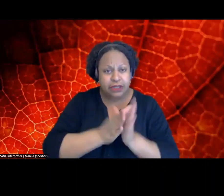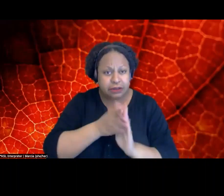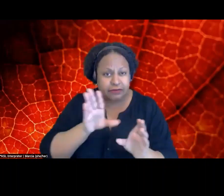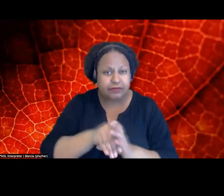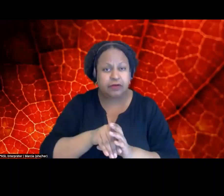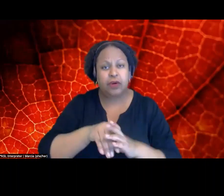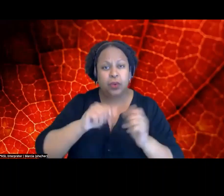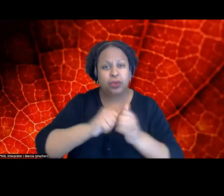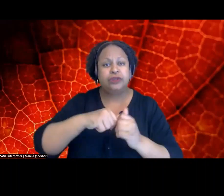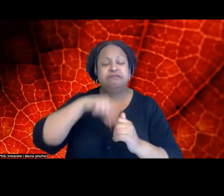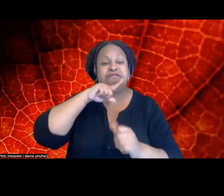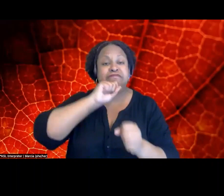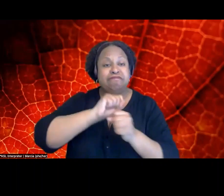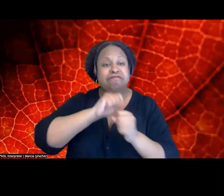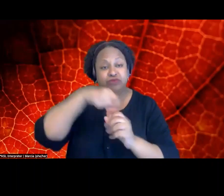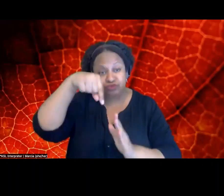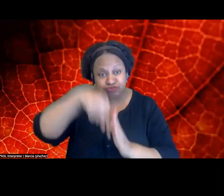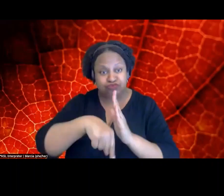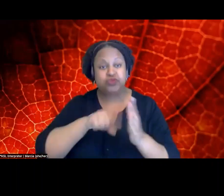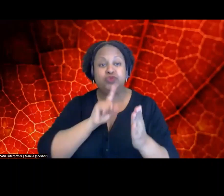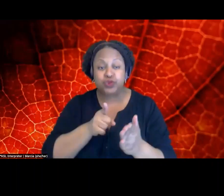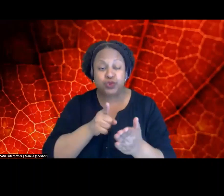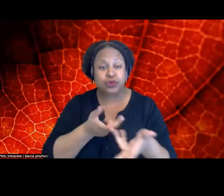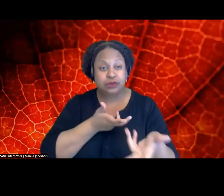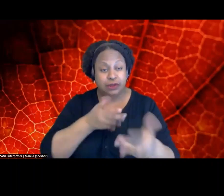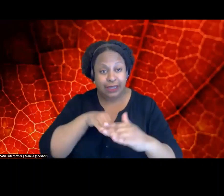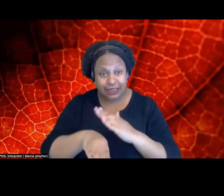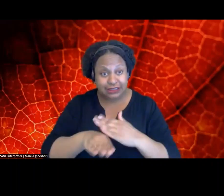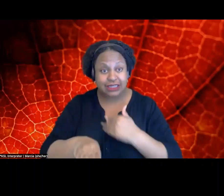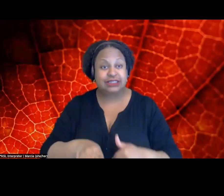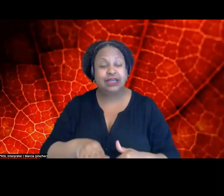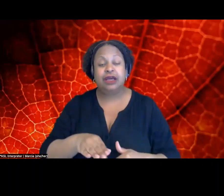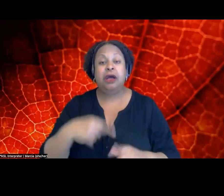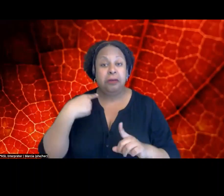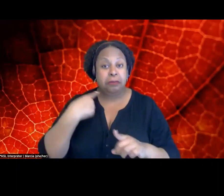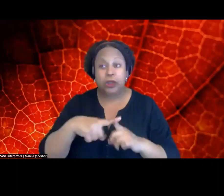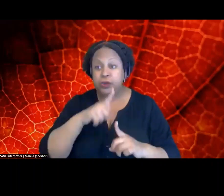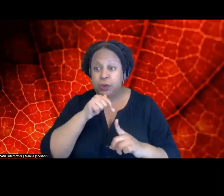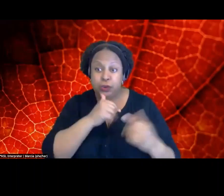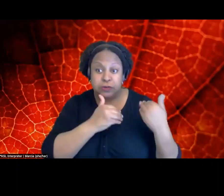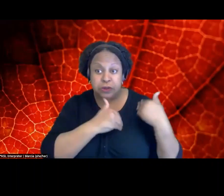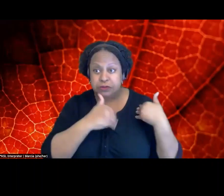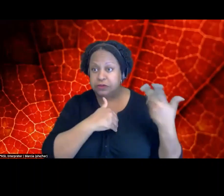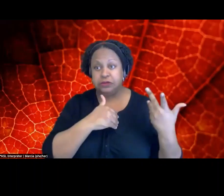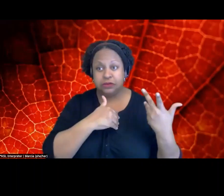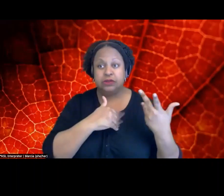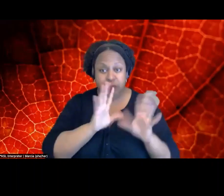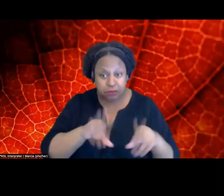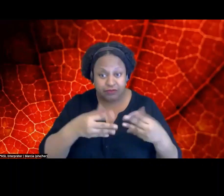access and how it is the responsibility of the entire institution to participate.